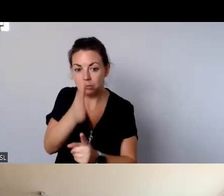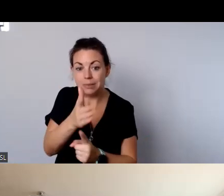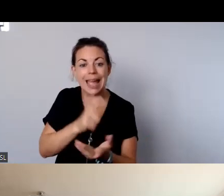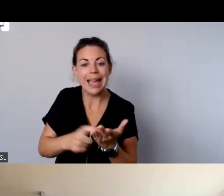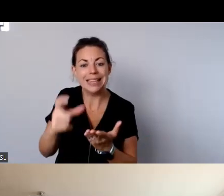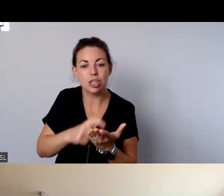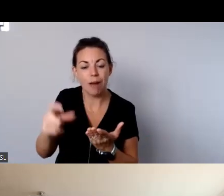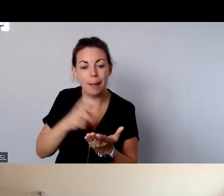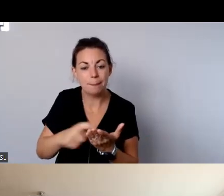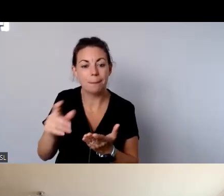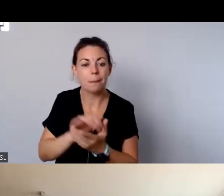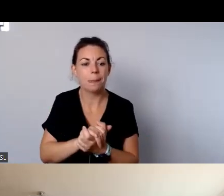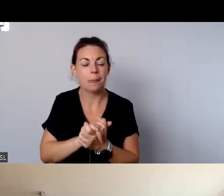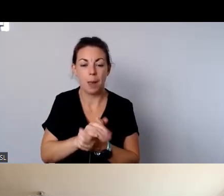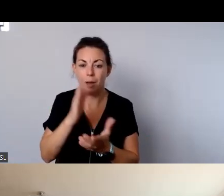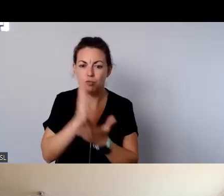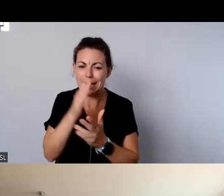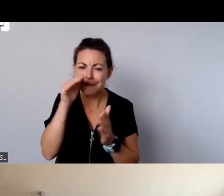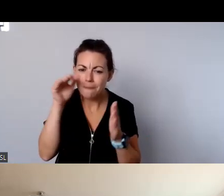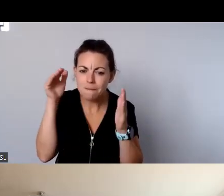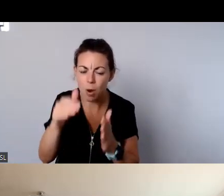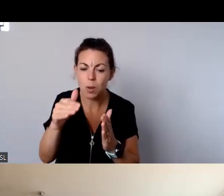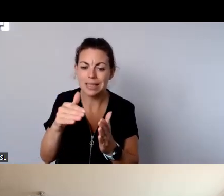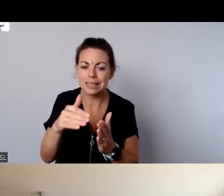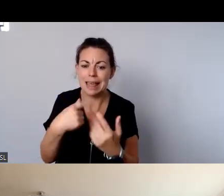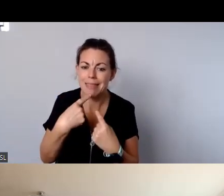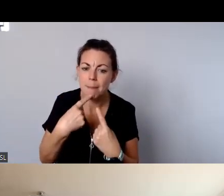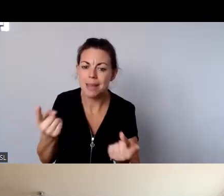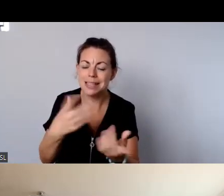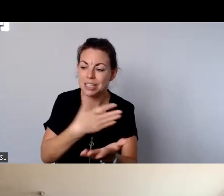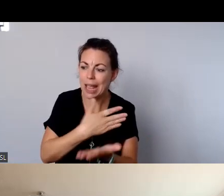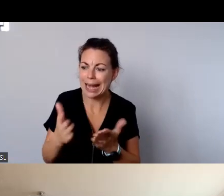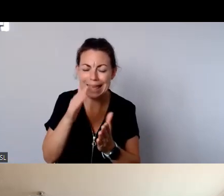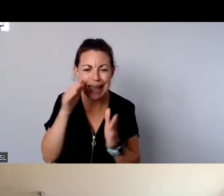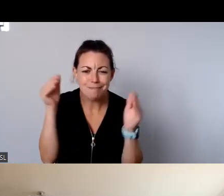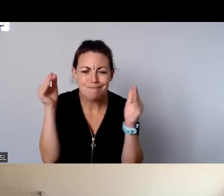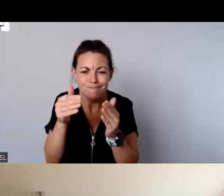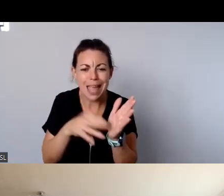By keeping really laser-focused on their message and their niche, they very quickly built